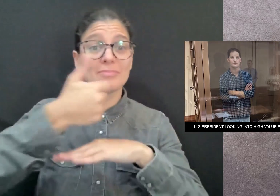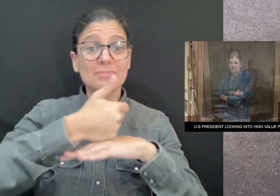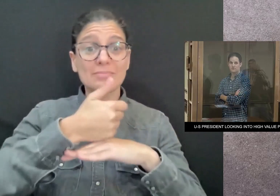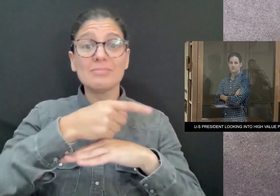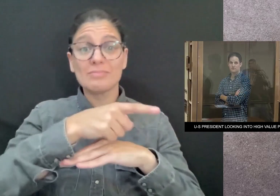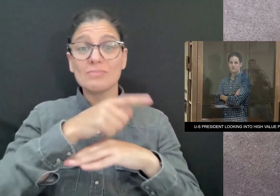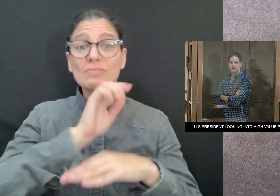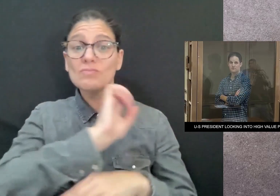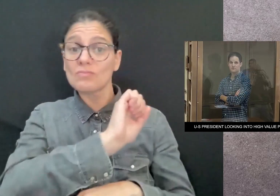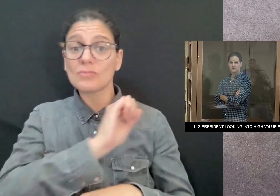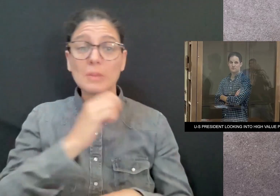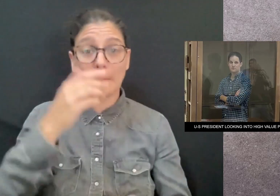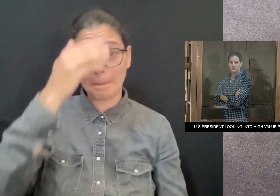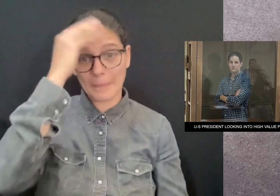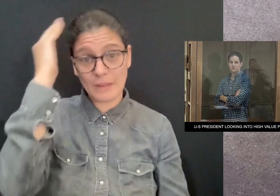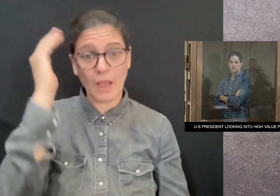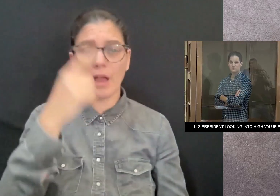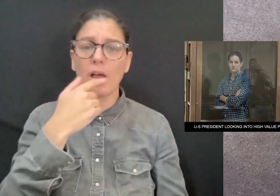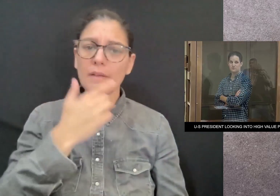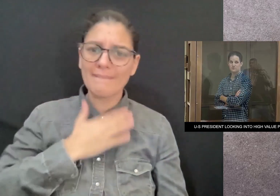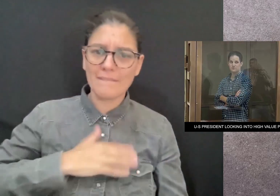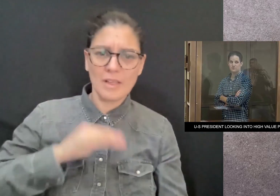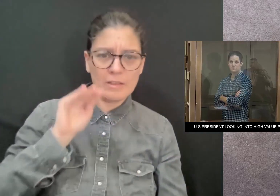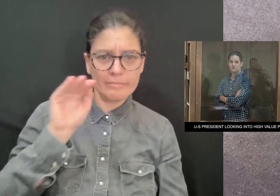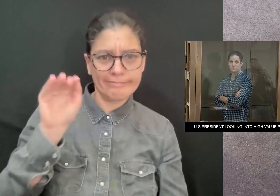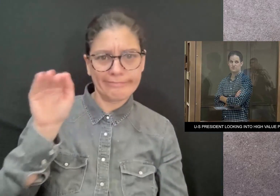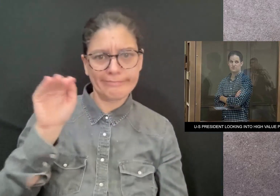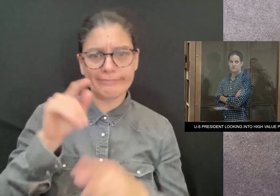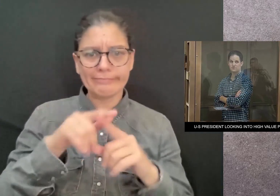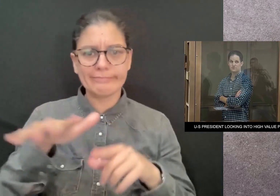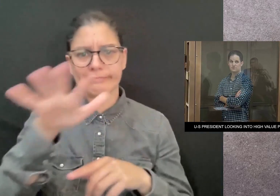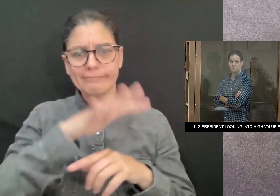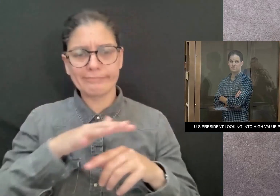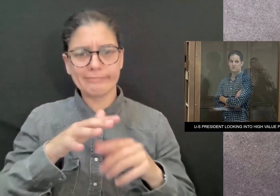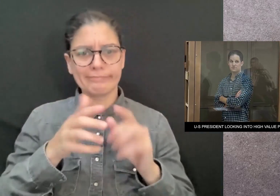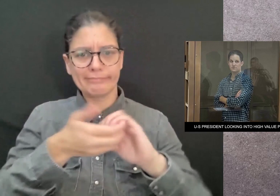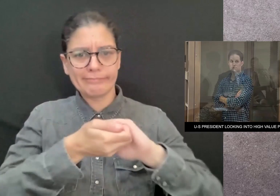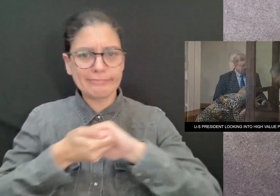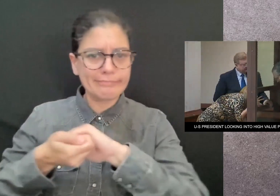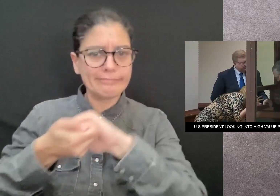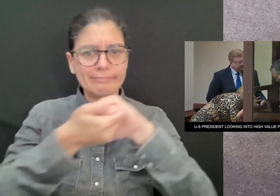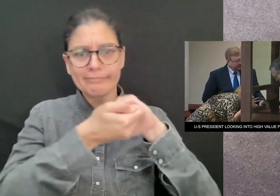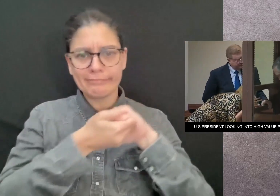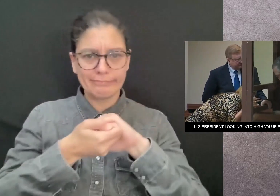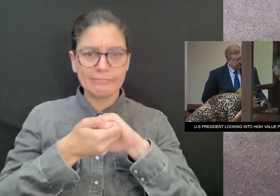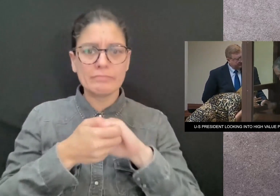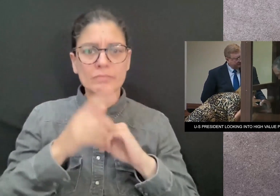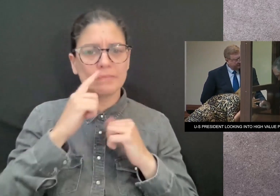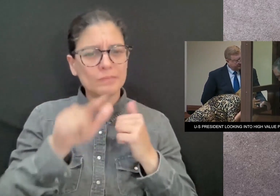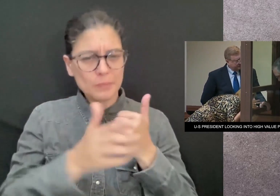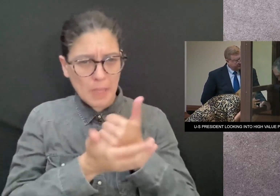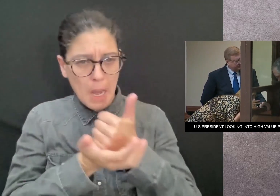three sources say the Biden administration is asking allies for help in gaining the release